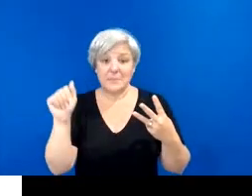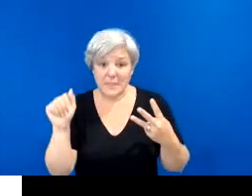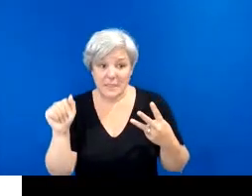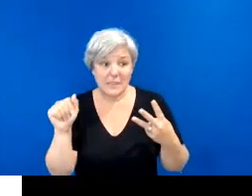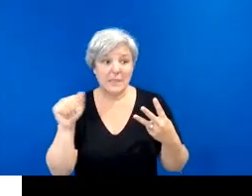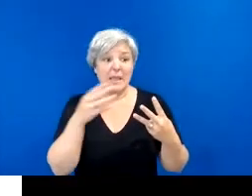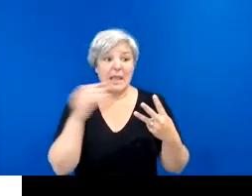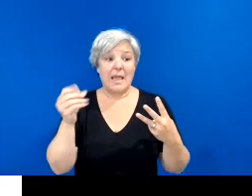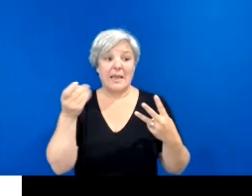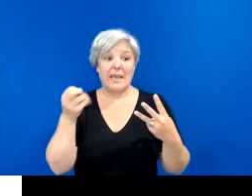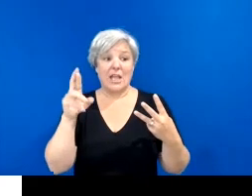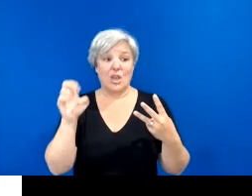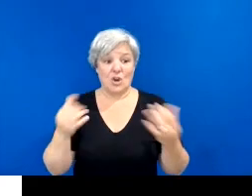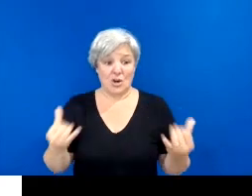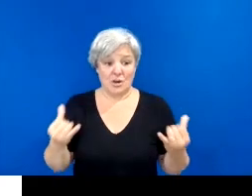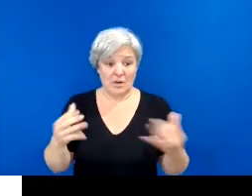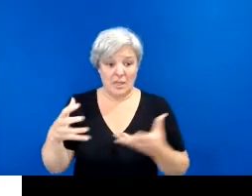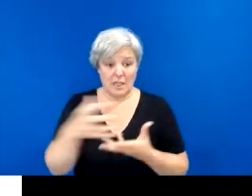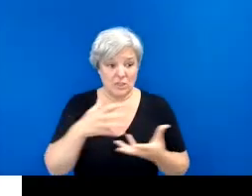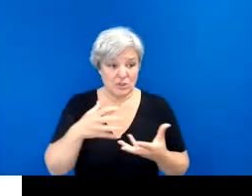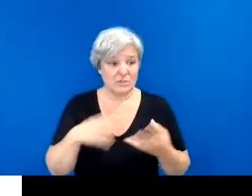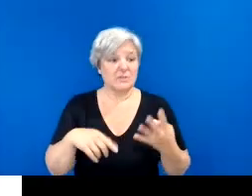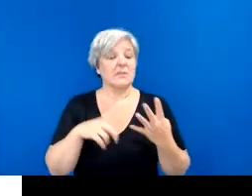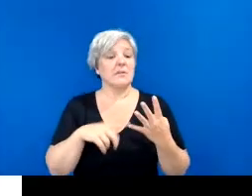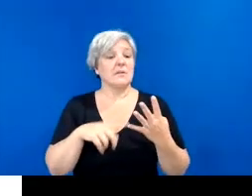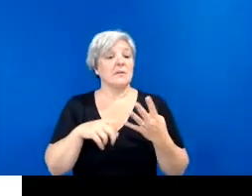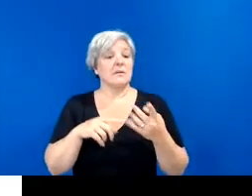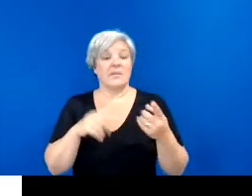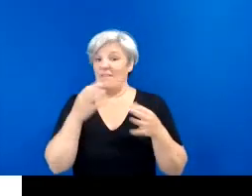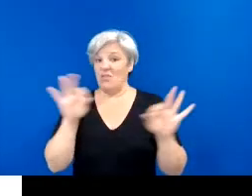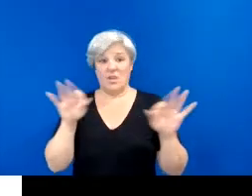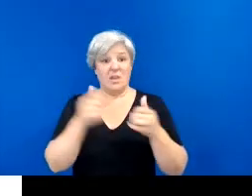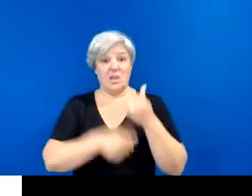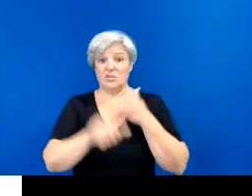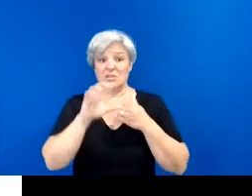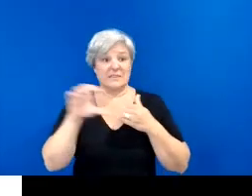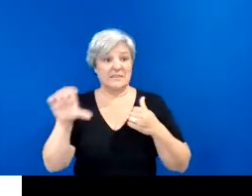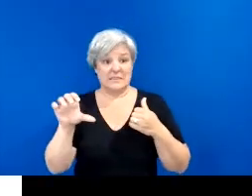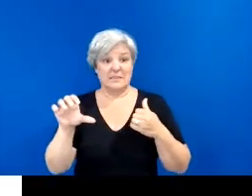These are also stock images and photos available free under a CC attribution attribution license.